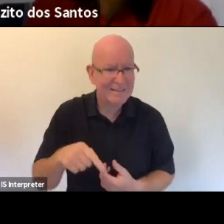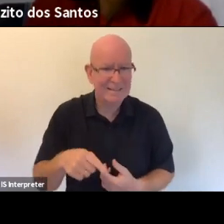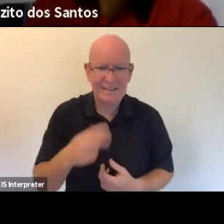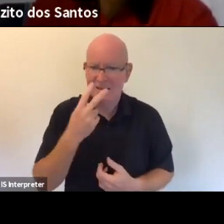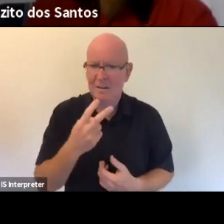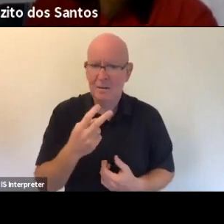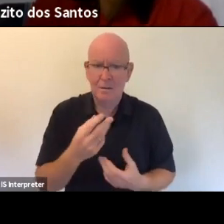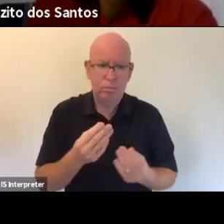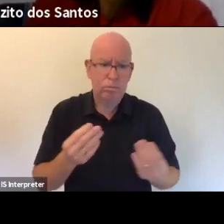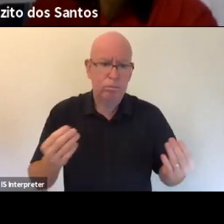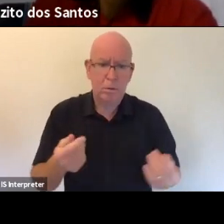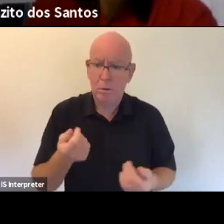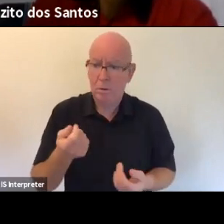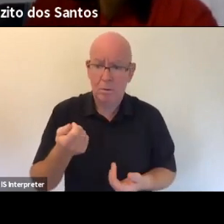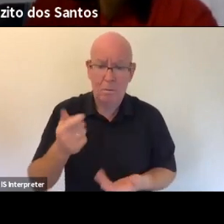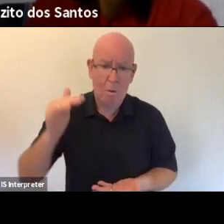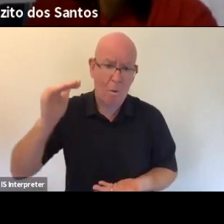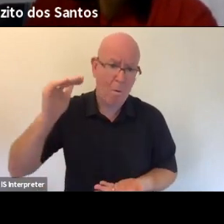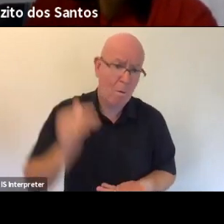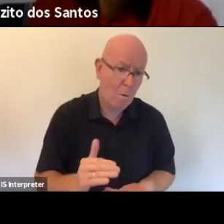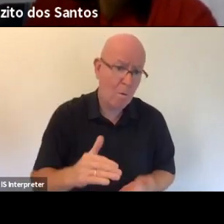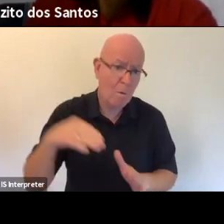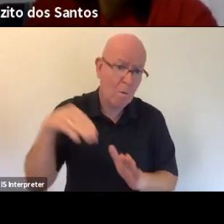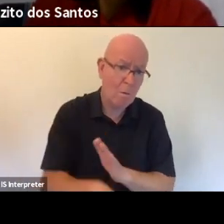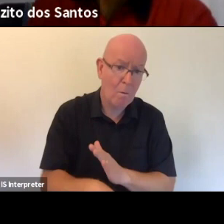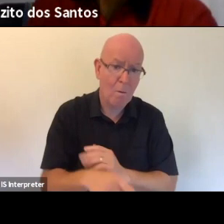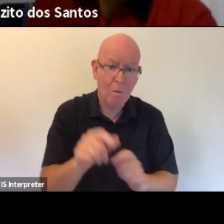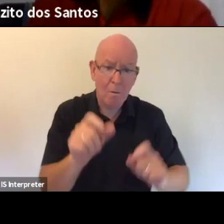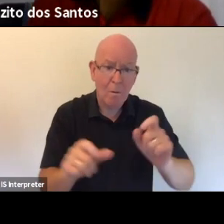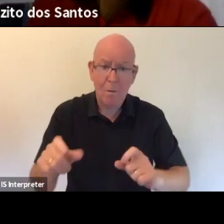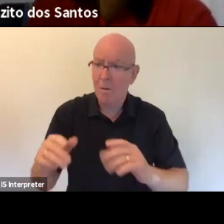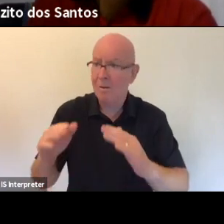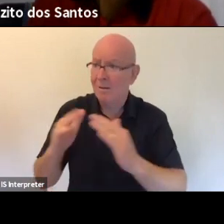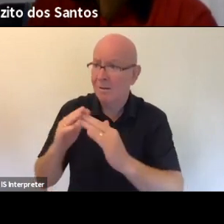loss of their income generation activity because they did not have access to the market.